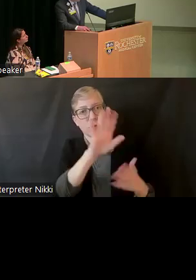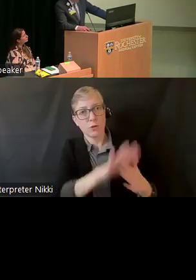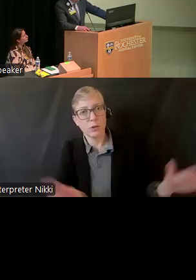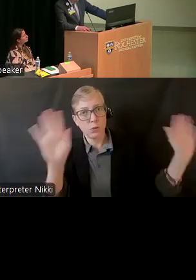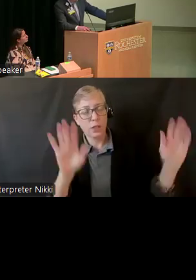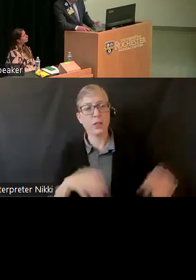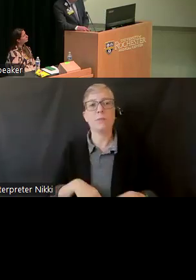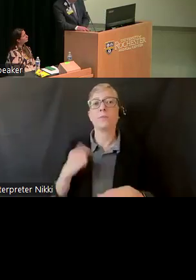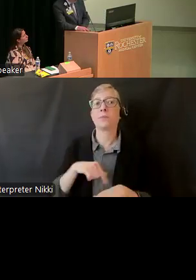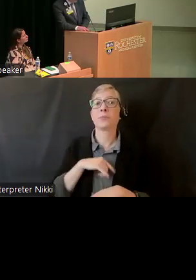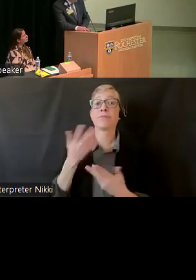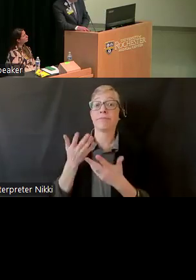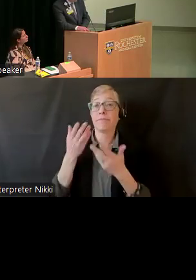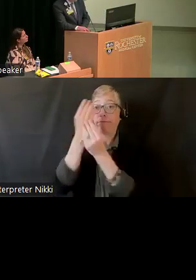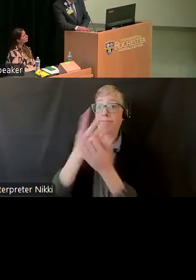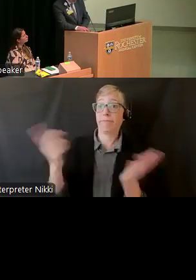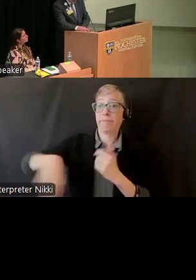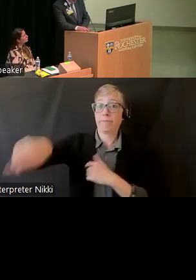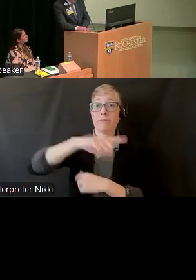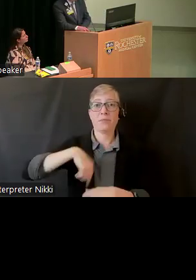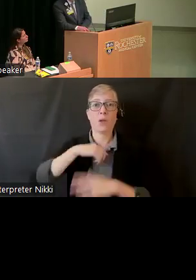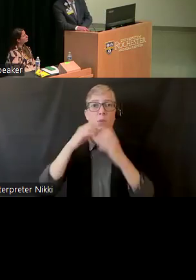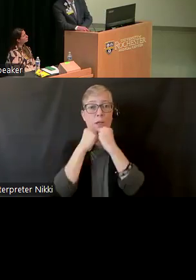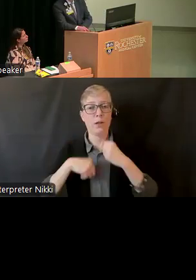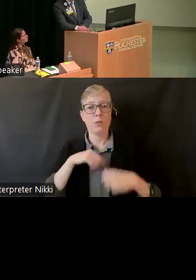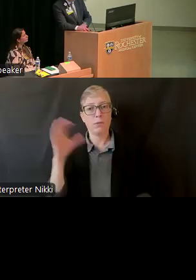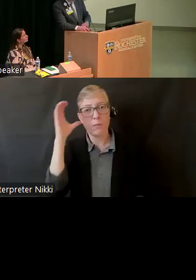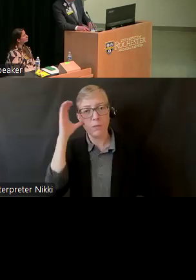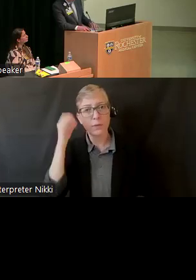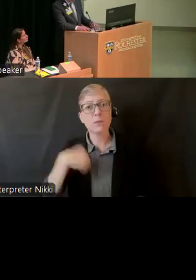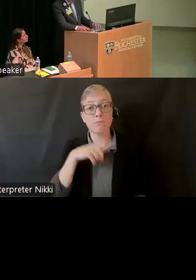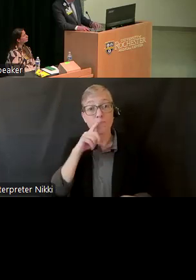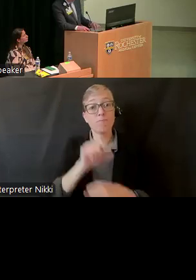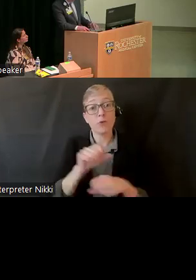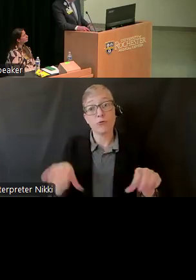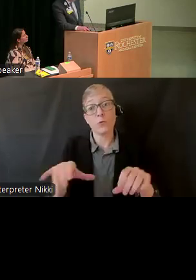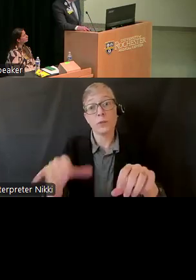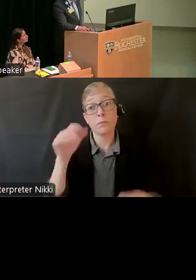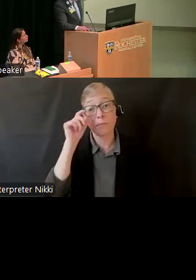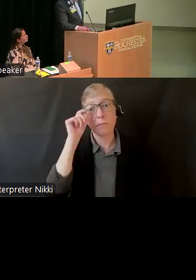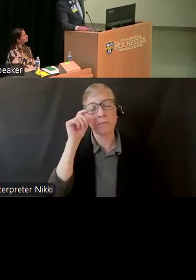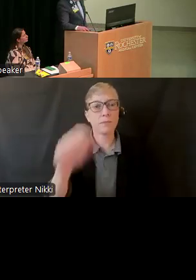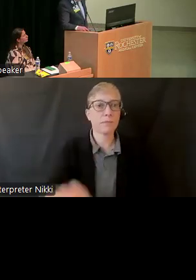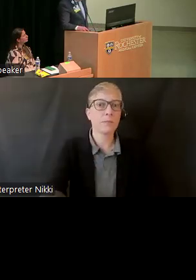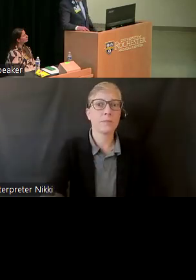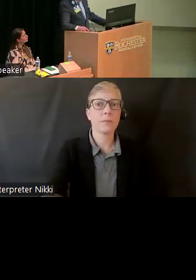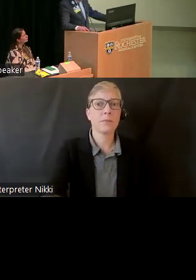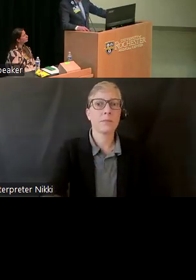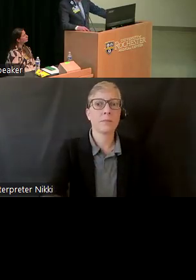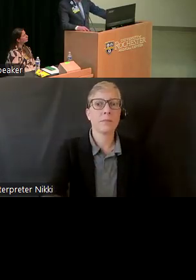workforce that we care uh we're listening and we are doing we're utilizing platforms like LinkedIn